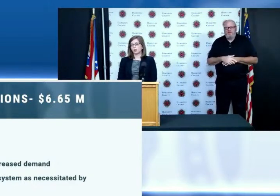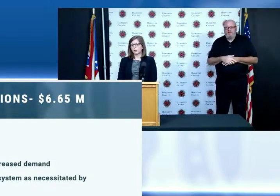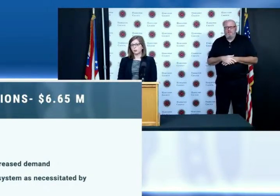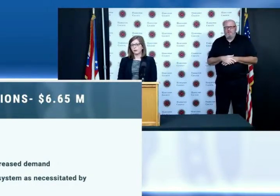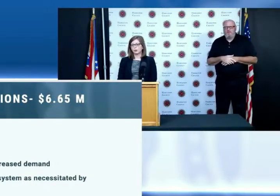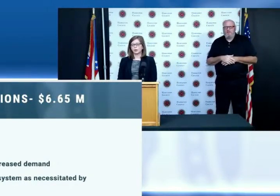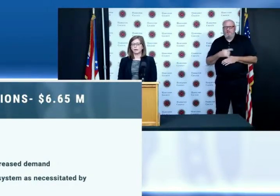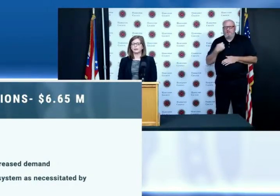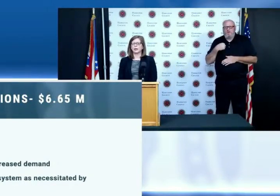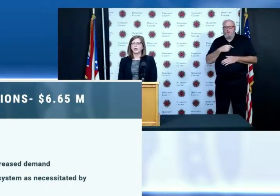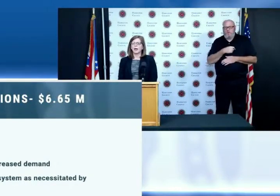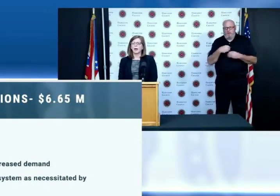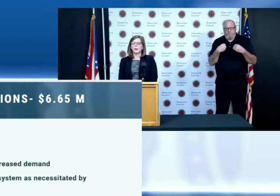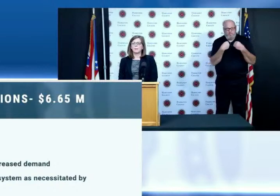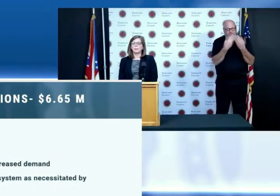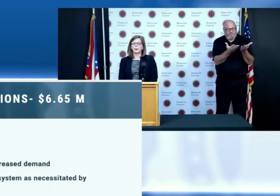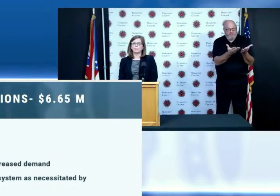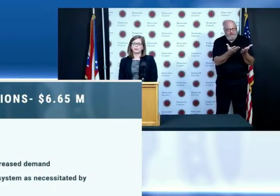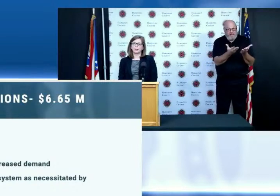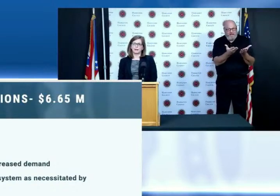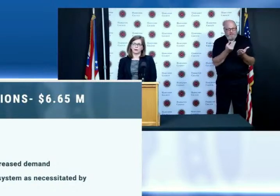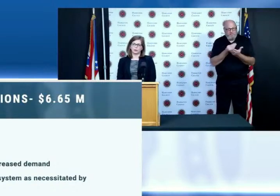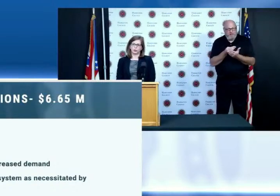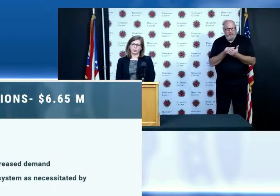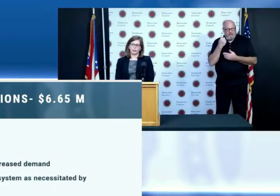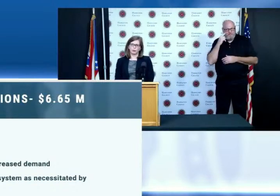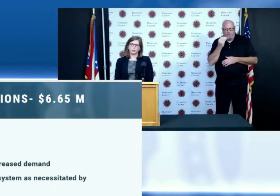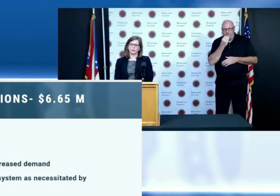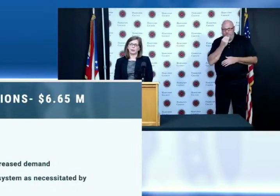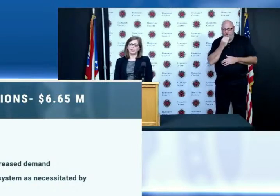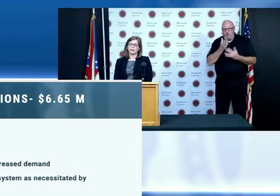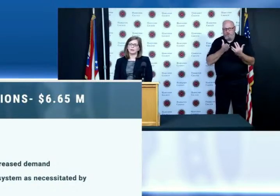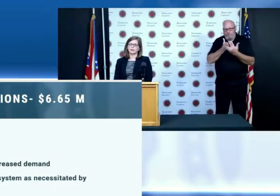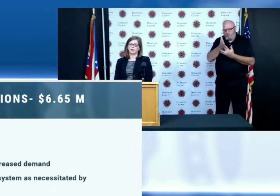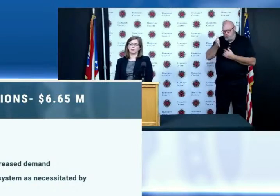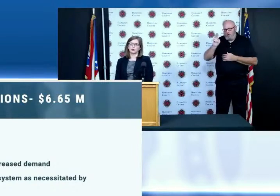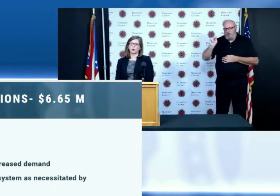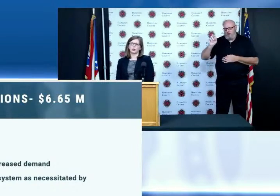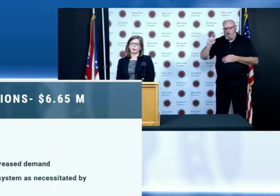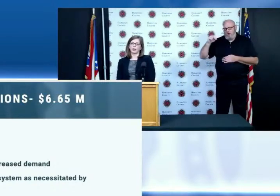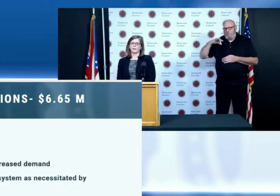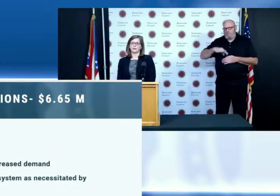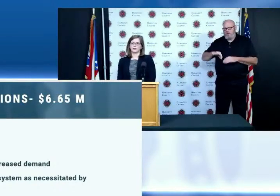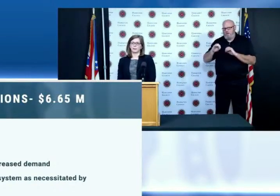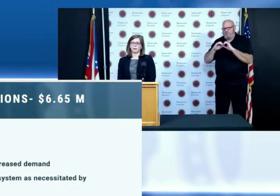nonprofit grants but believe due to the increased demand this is an opportunity we have to step up